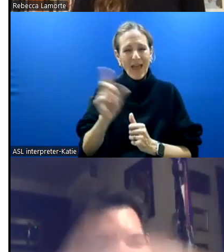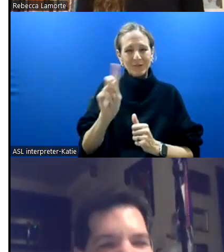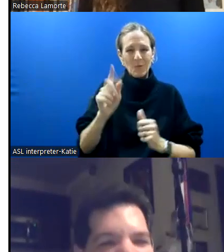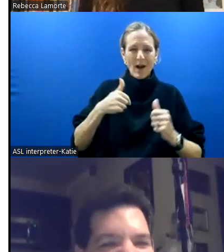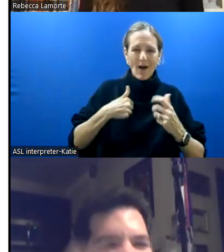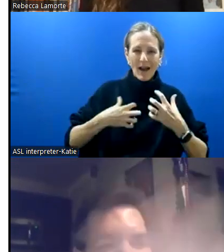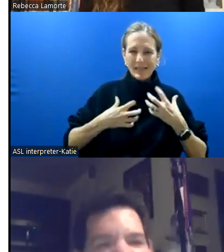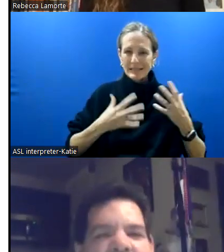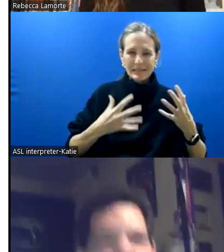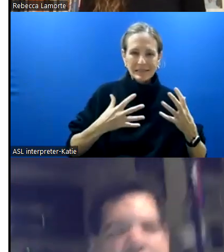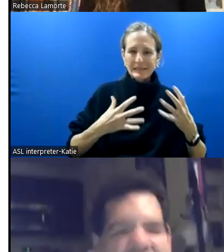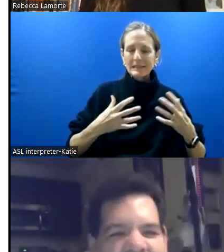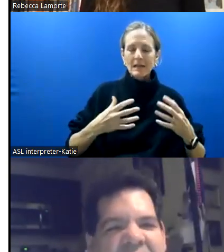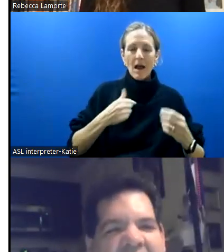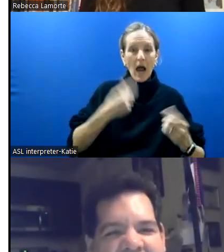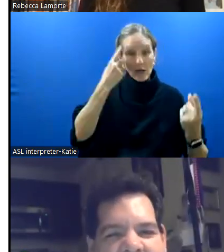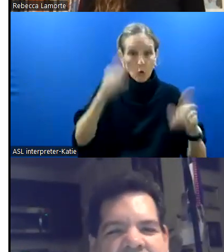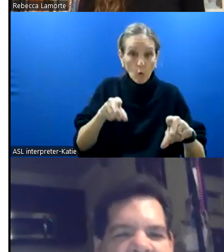even though I agree with what you say.